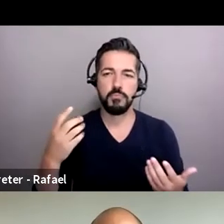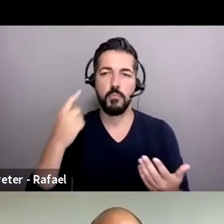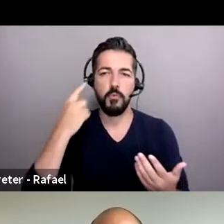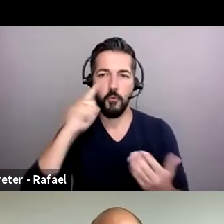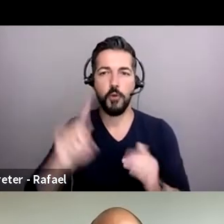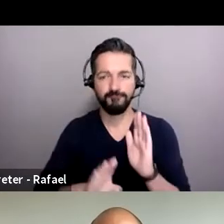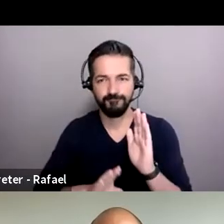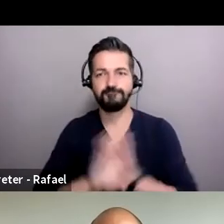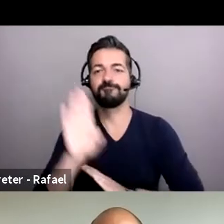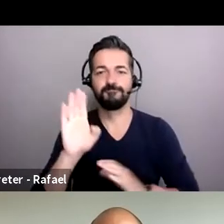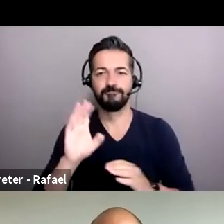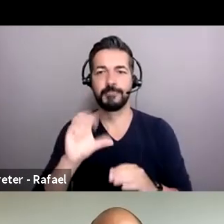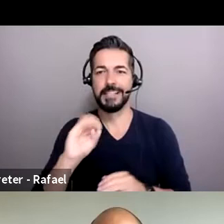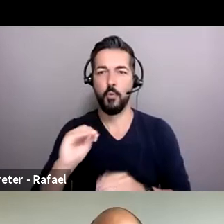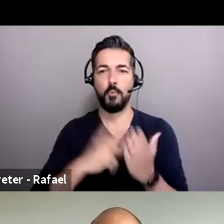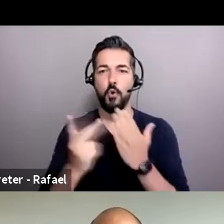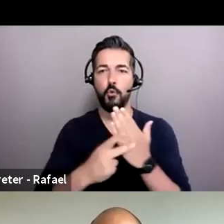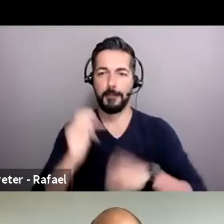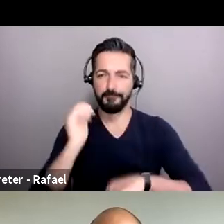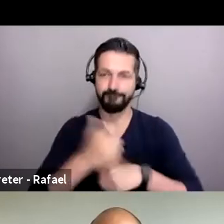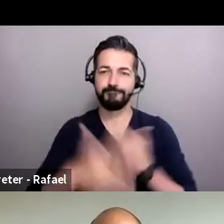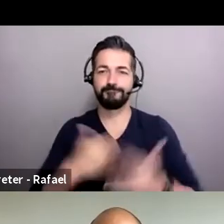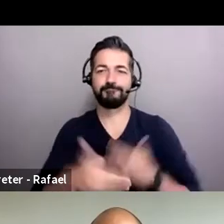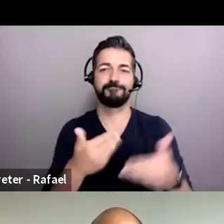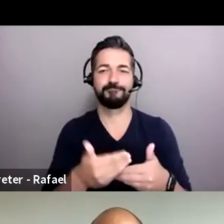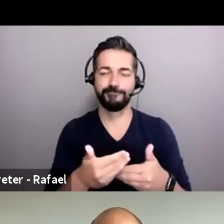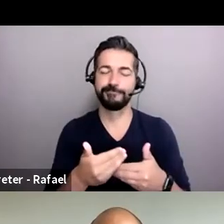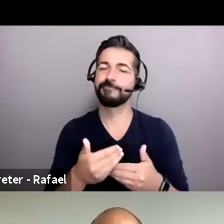SEO program up and running and aiming at the same business goals as everyone else is at.